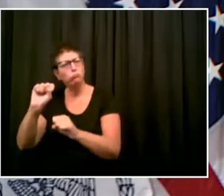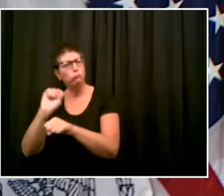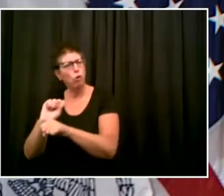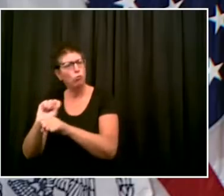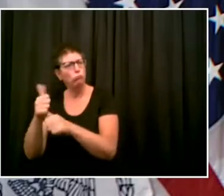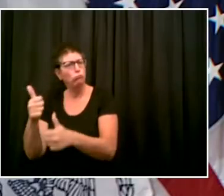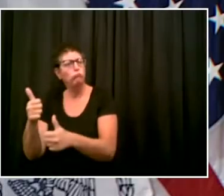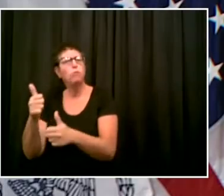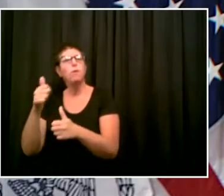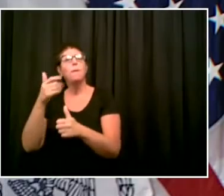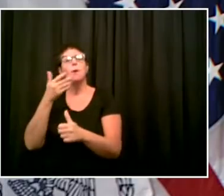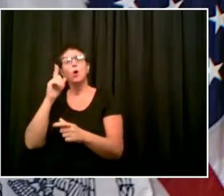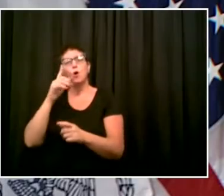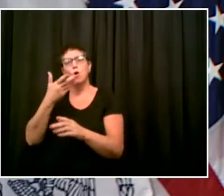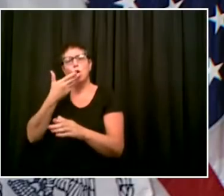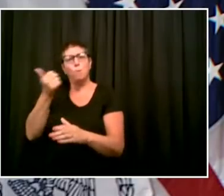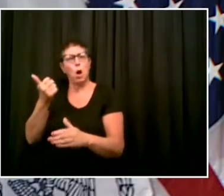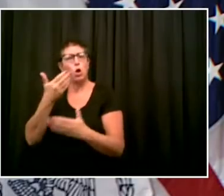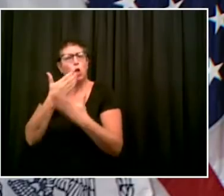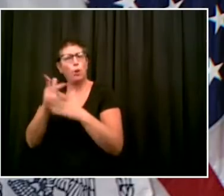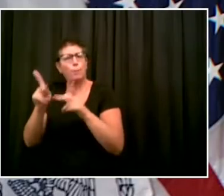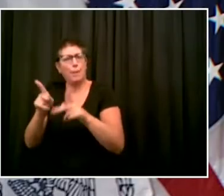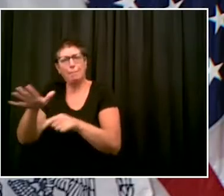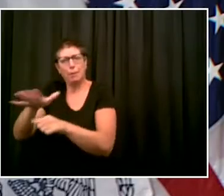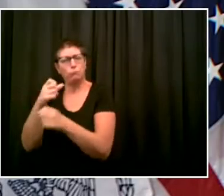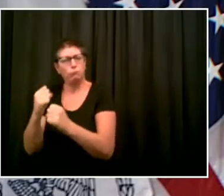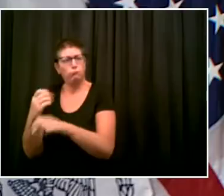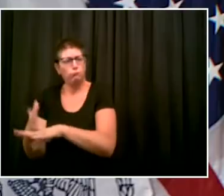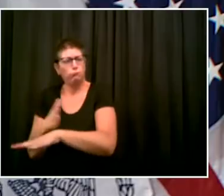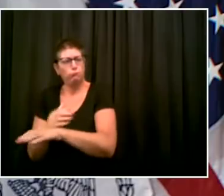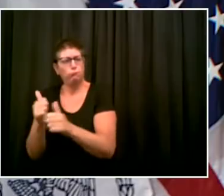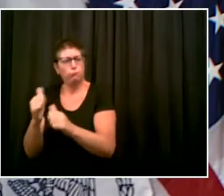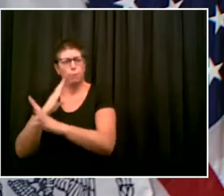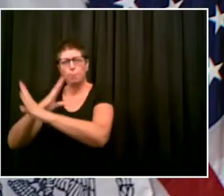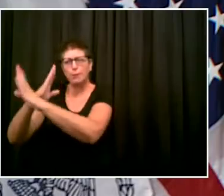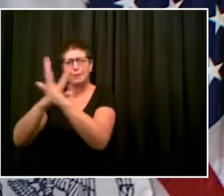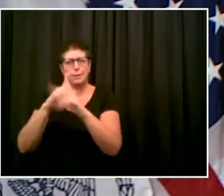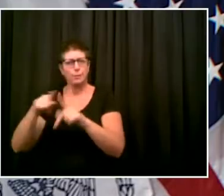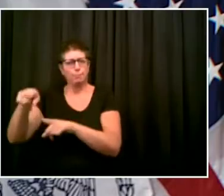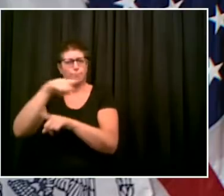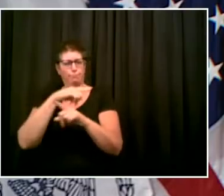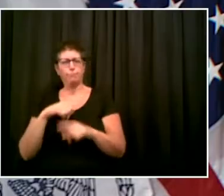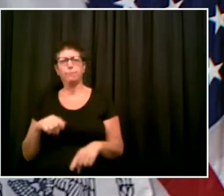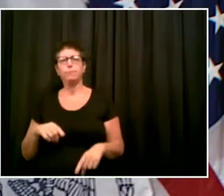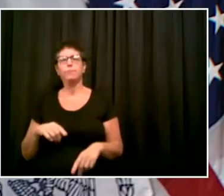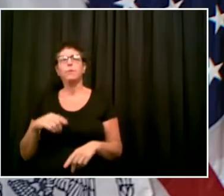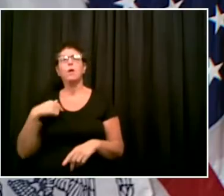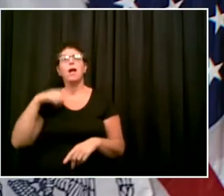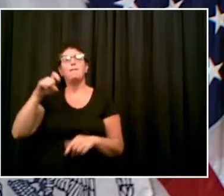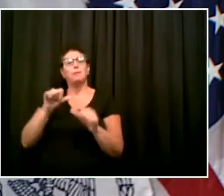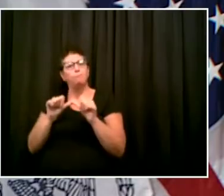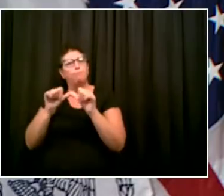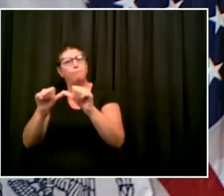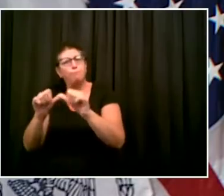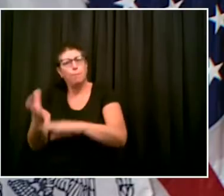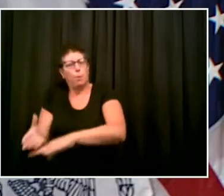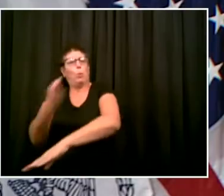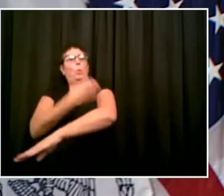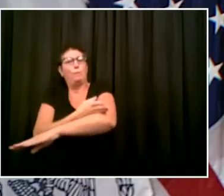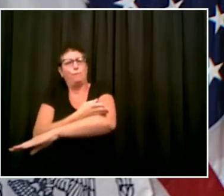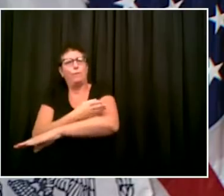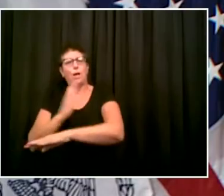OFFICERS IN THIS